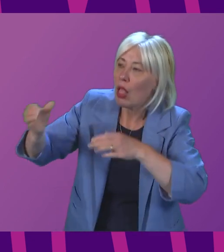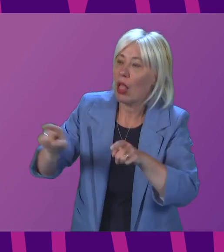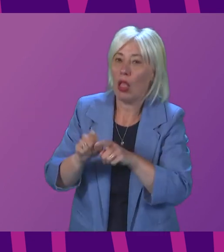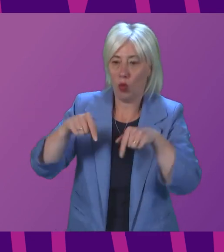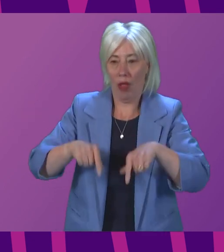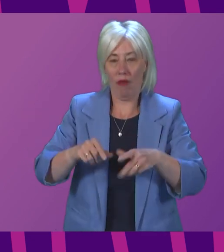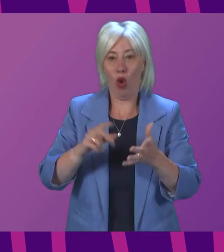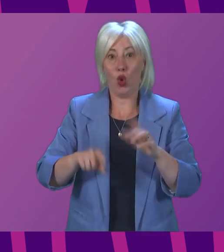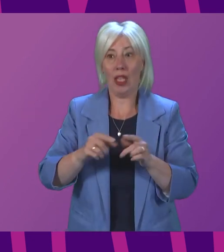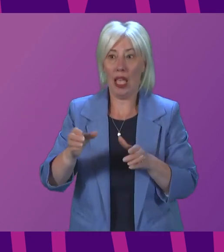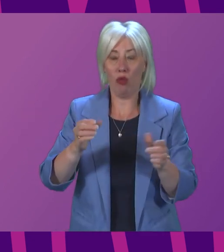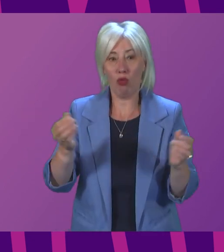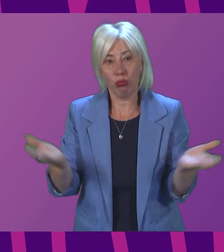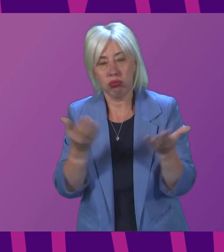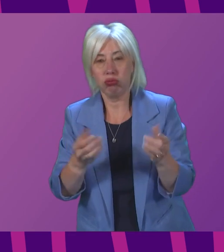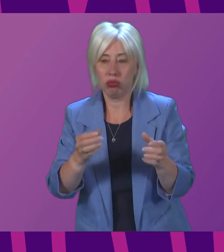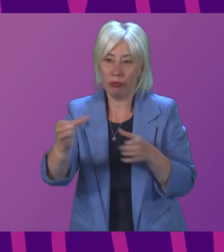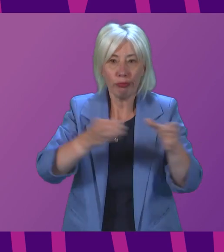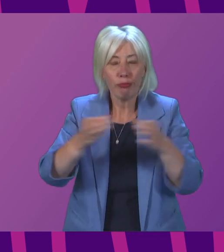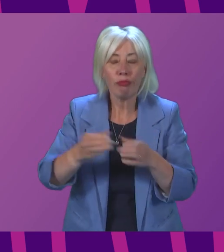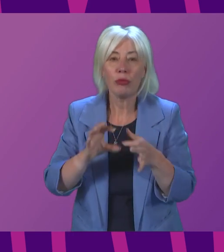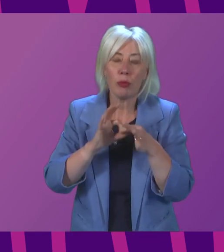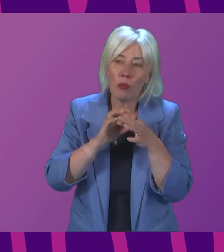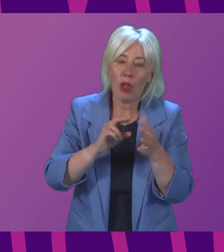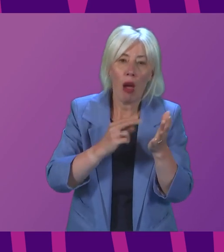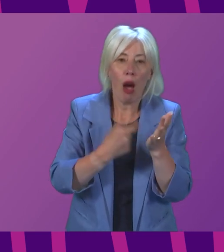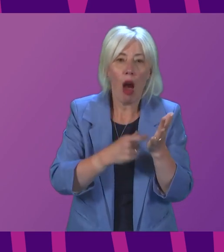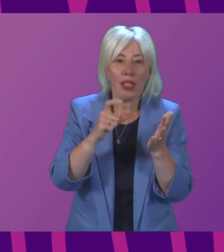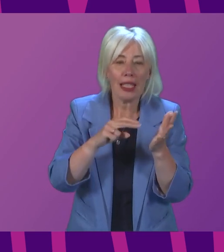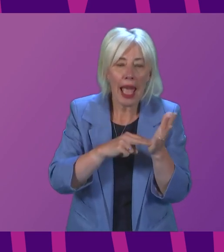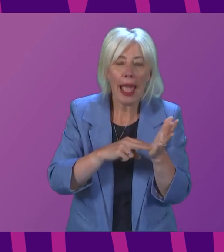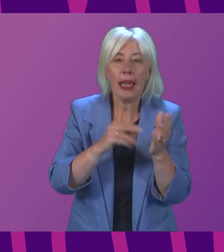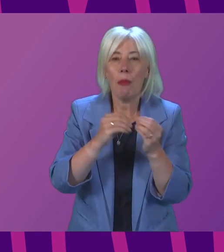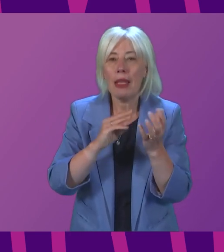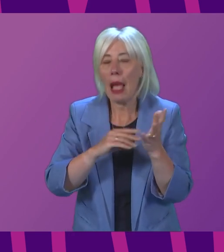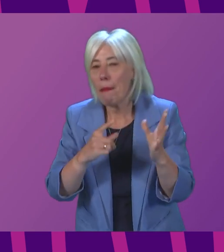We will work with the RCN, the BMA and other professional organisations and trade unions